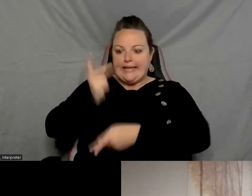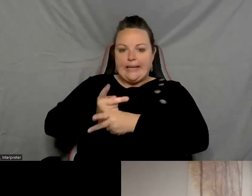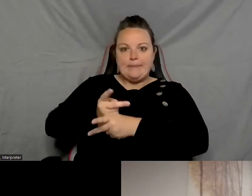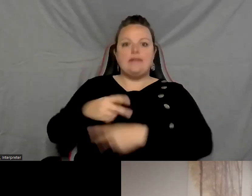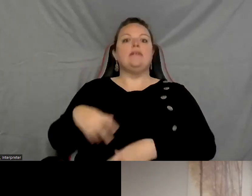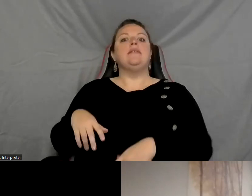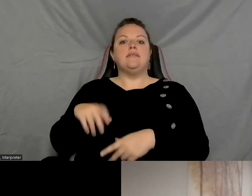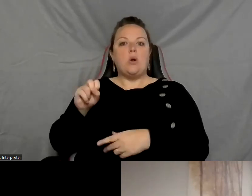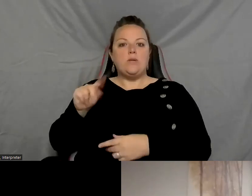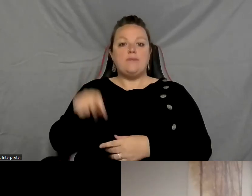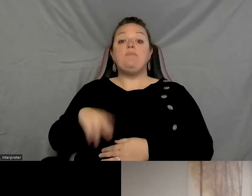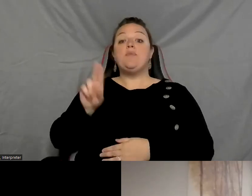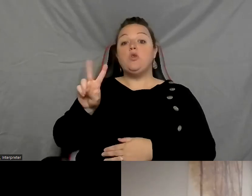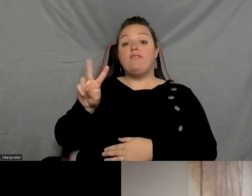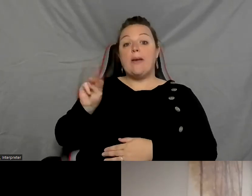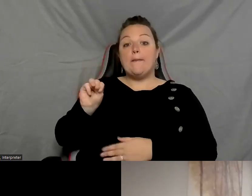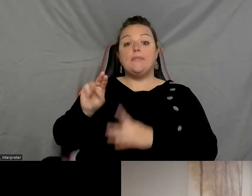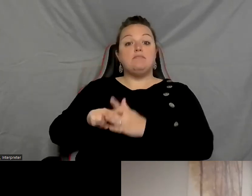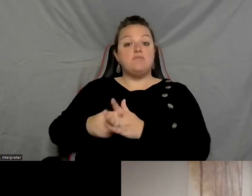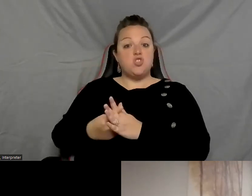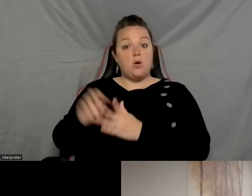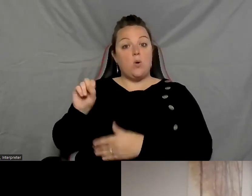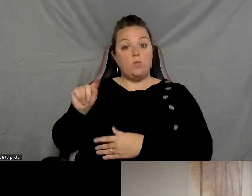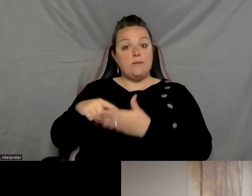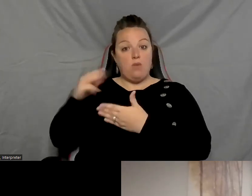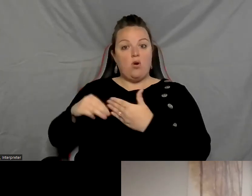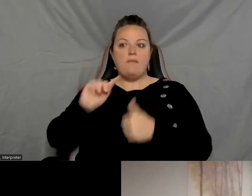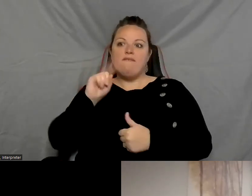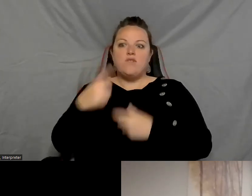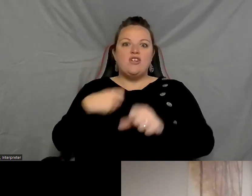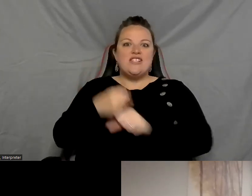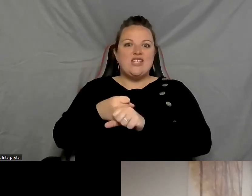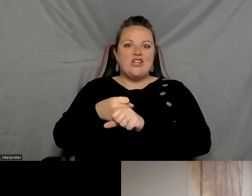an OT program, it's in its first year, but it takes a while for clinicians to graduate